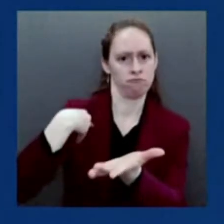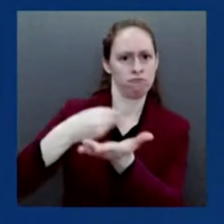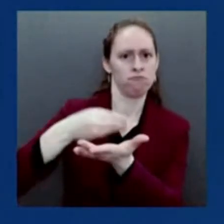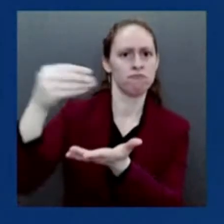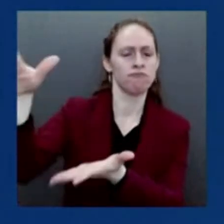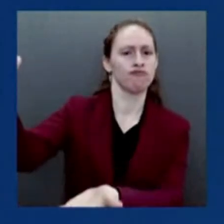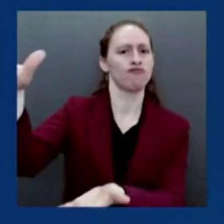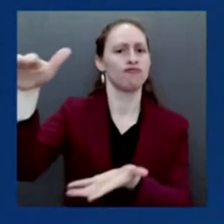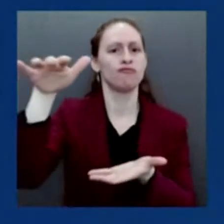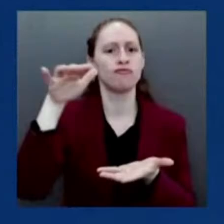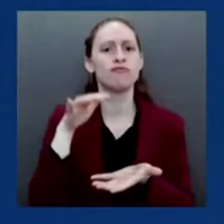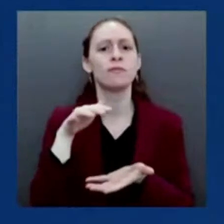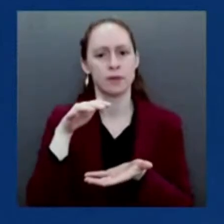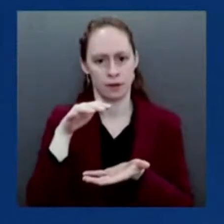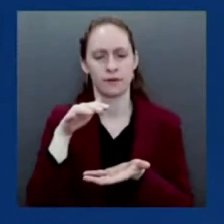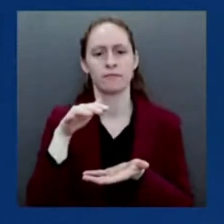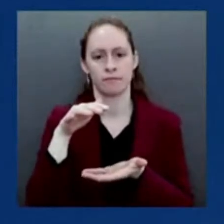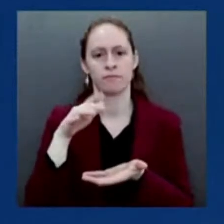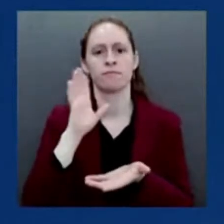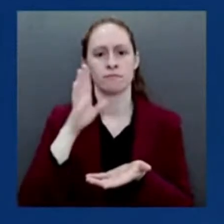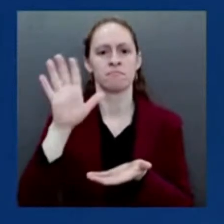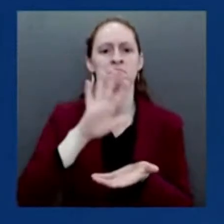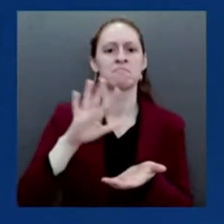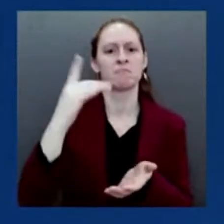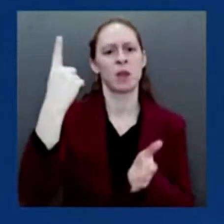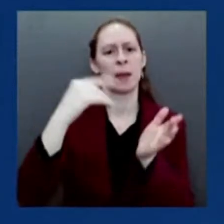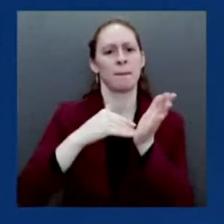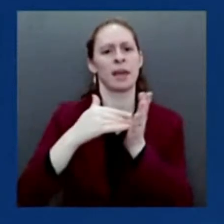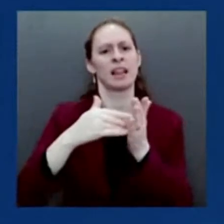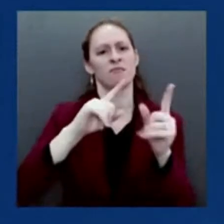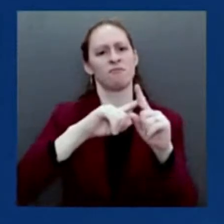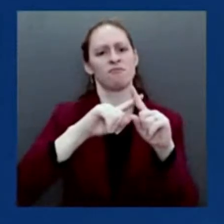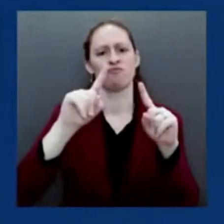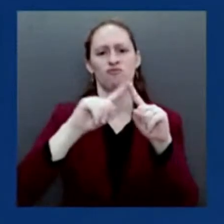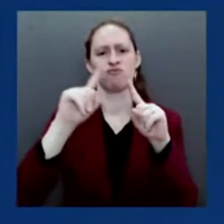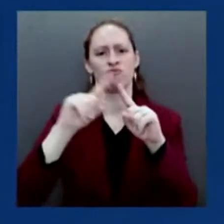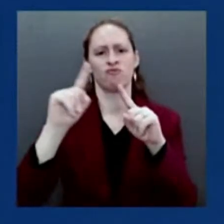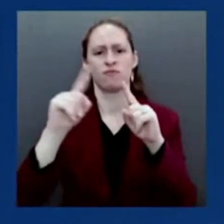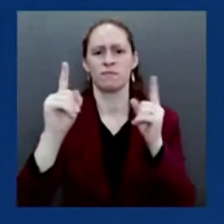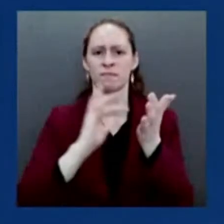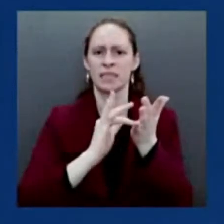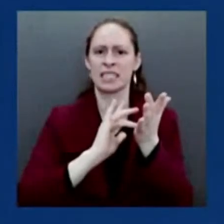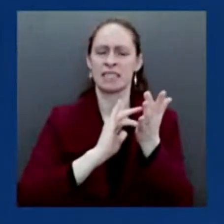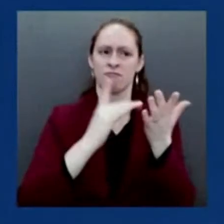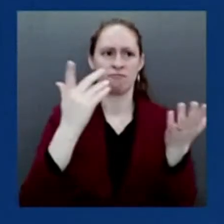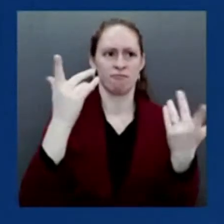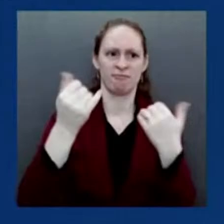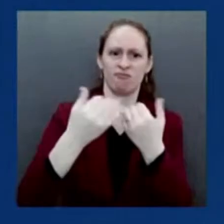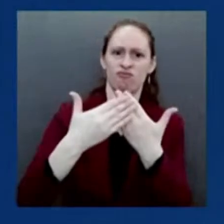PREVENTATIVE THERAPY FOR IMMUNOCOMPROMISED INDIVIDUALS. THE GOVERNMENT WAS INSTRUMENTAL IN THE RESEARCH INTO THE ELEMENT OF THIS PROJECT AND OUR LATEST ORDER WILL BRING US TO